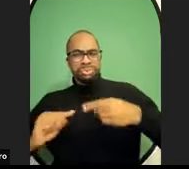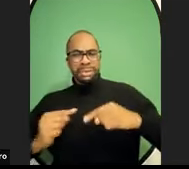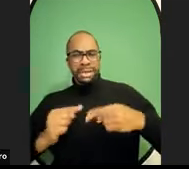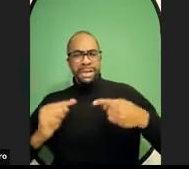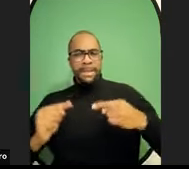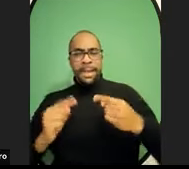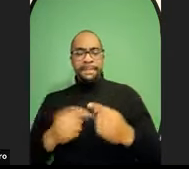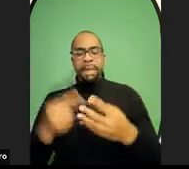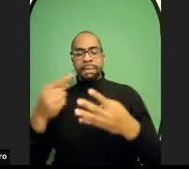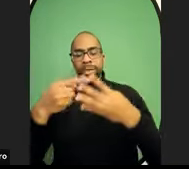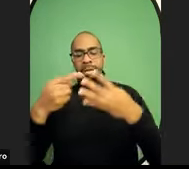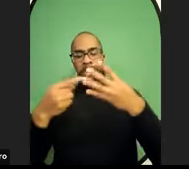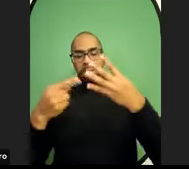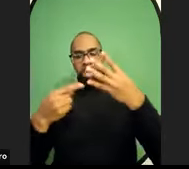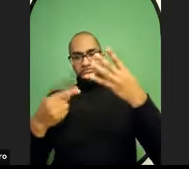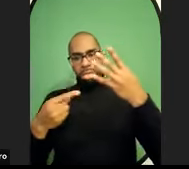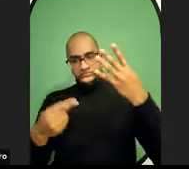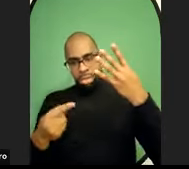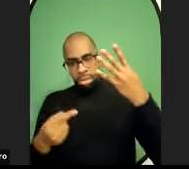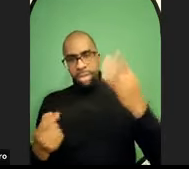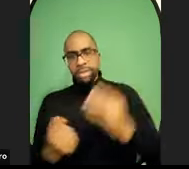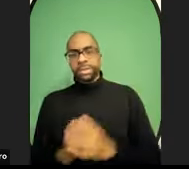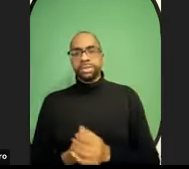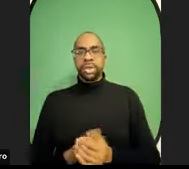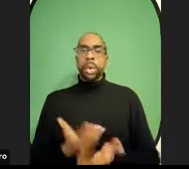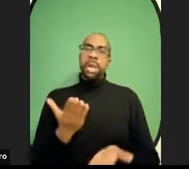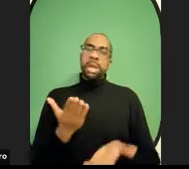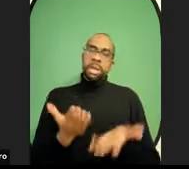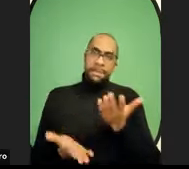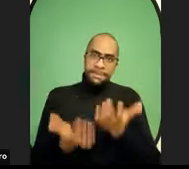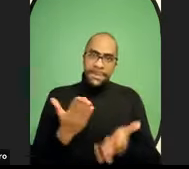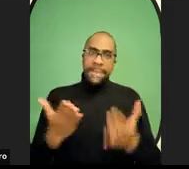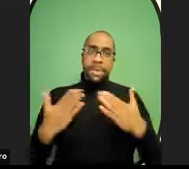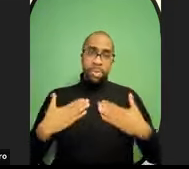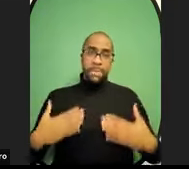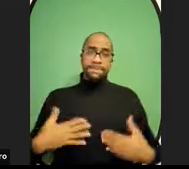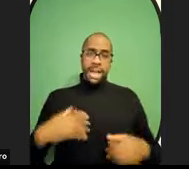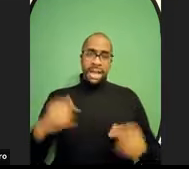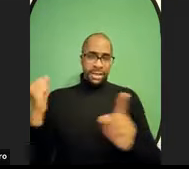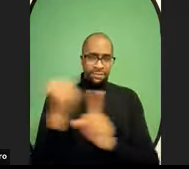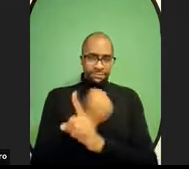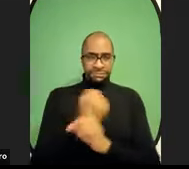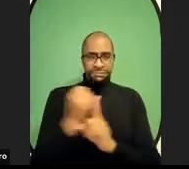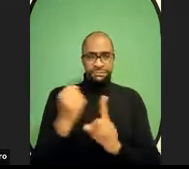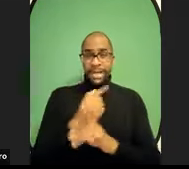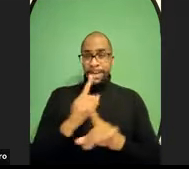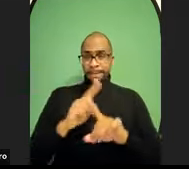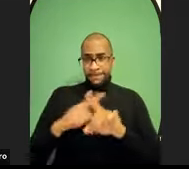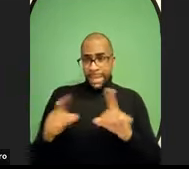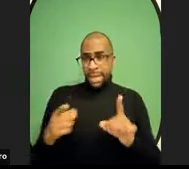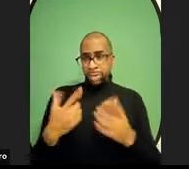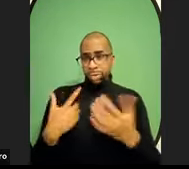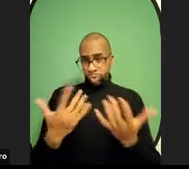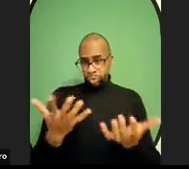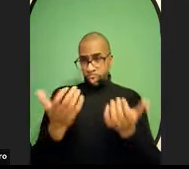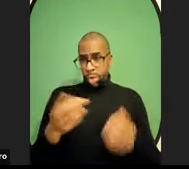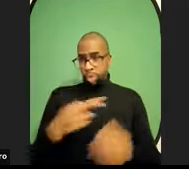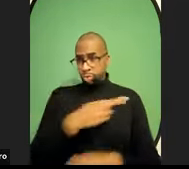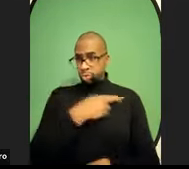patients that. have lungful, so have lungful, so. So, yes, maybe the immune system yes, maybe the immune system can fight it well but. are you you really going to risk.